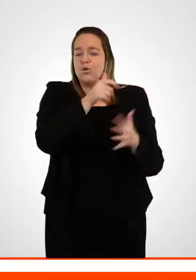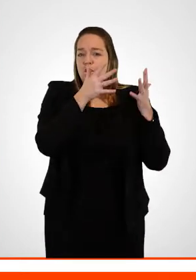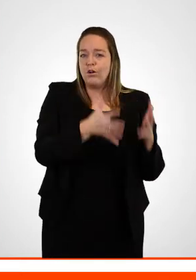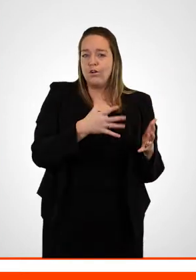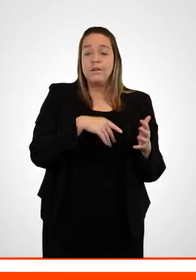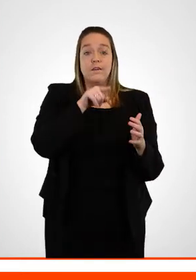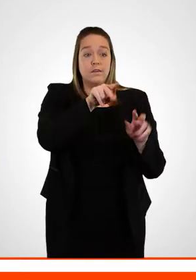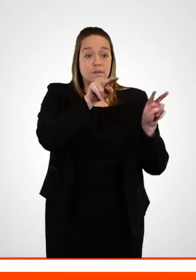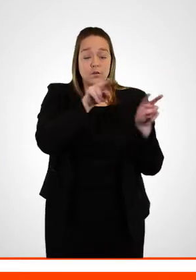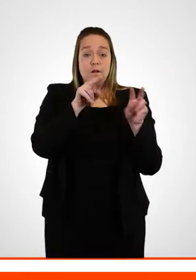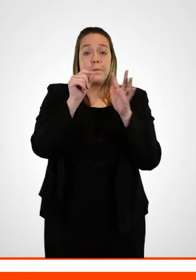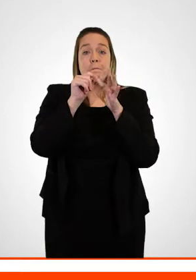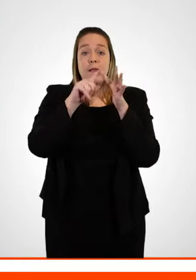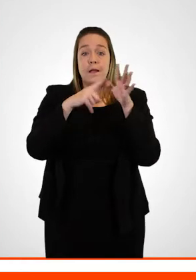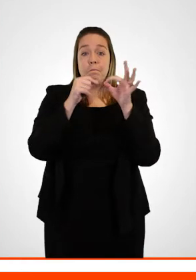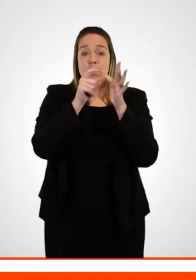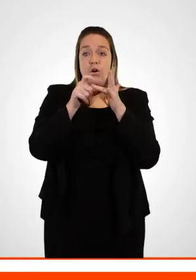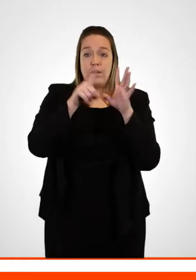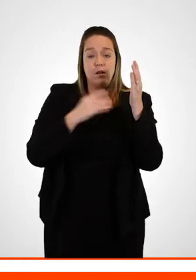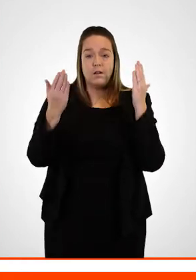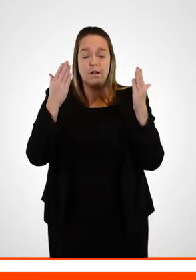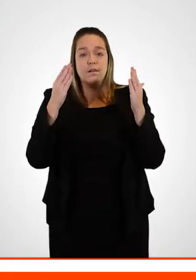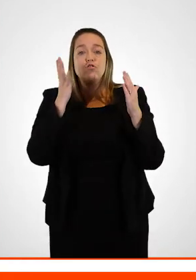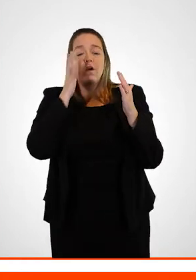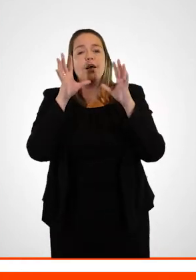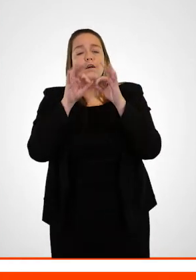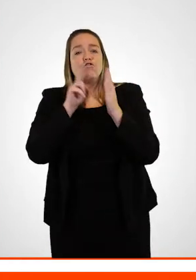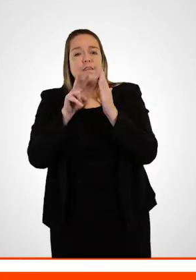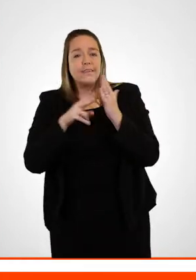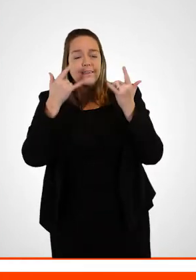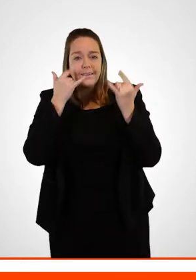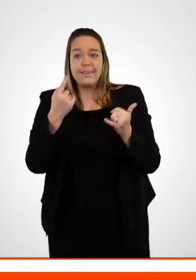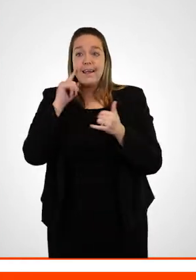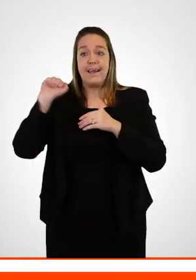If we look at the Peabody with the Gray Silent Reading Test, and we see, so that's the graph on the left,